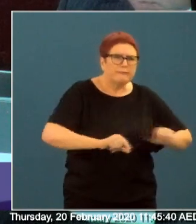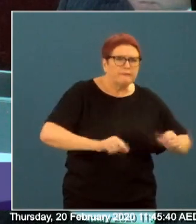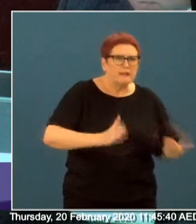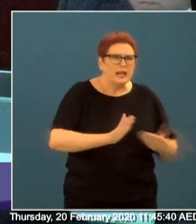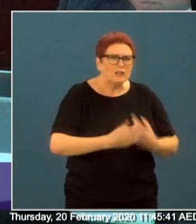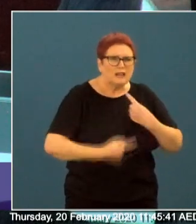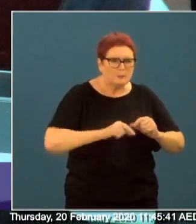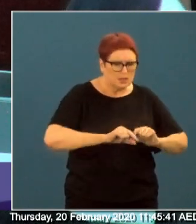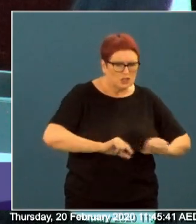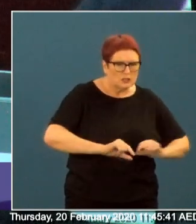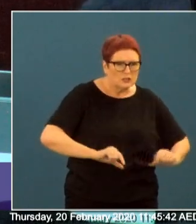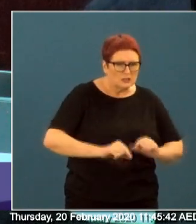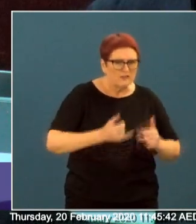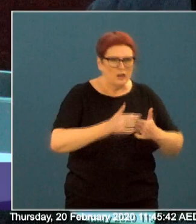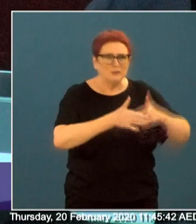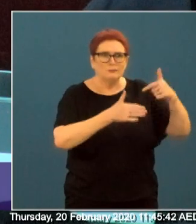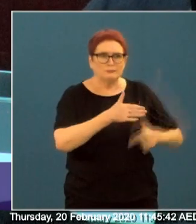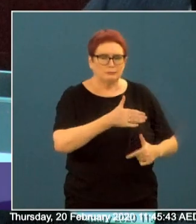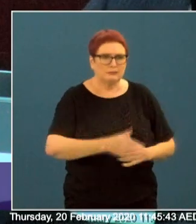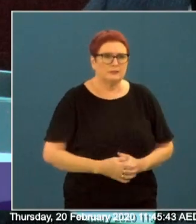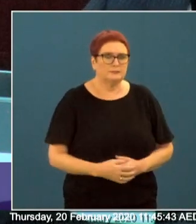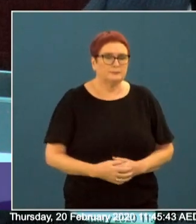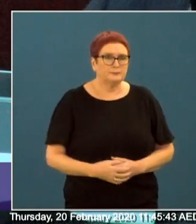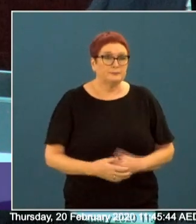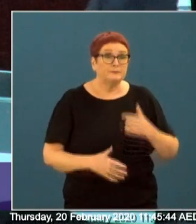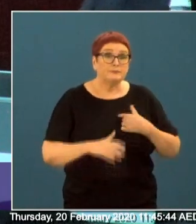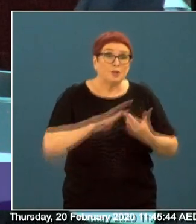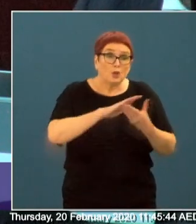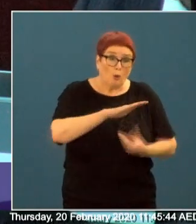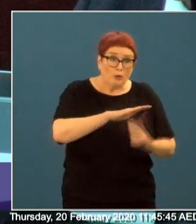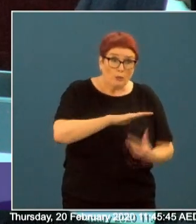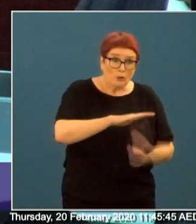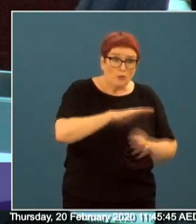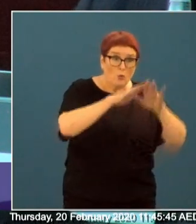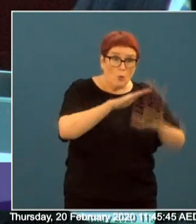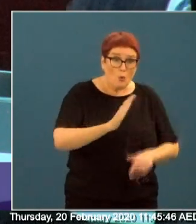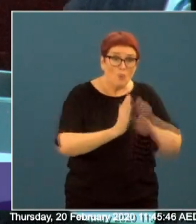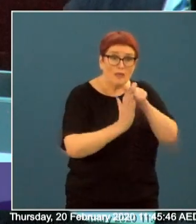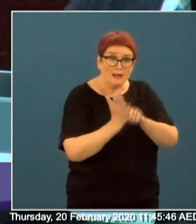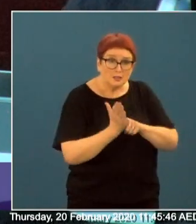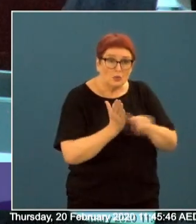We have not reproduced every one of the articles and research papers